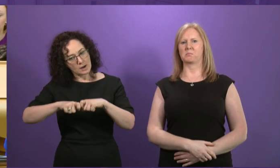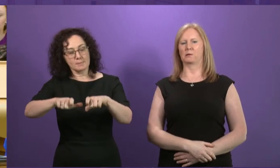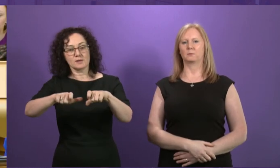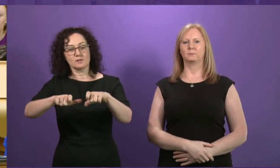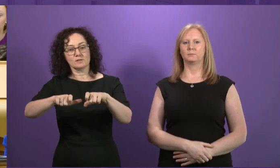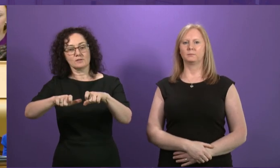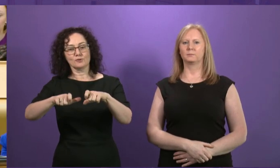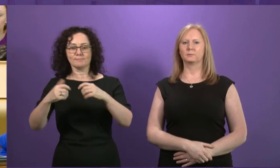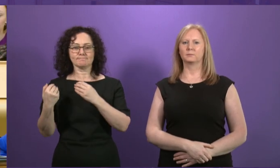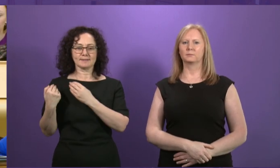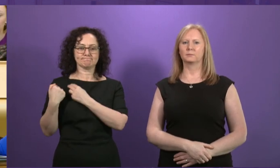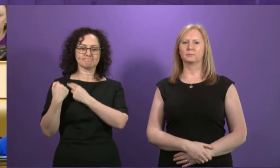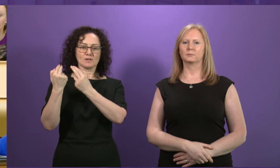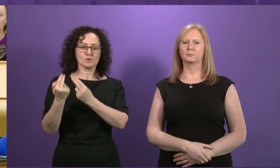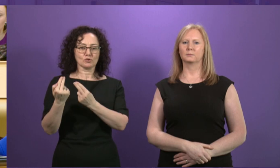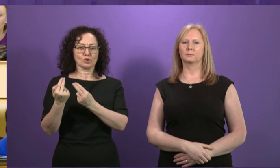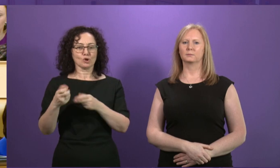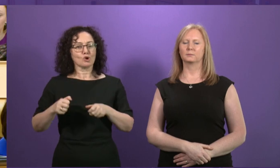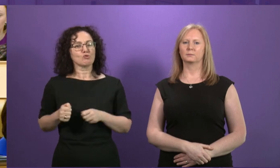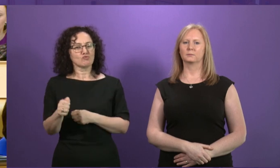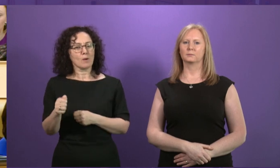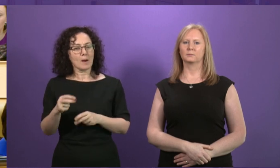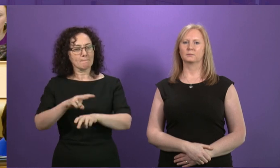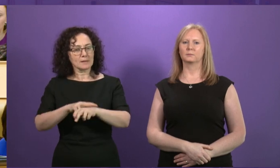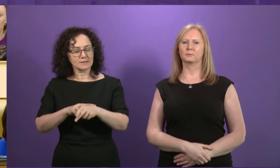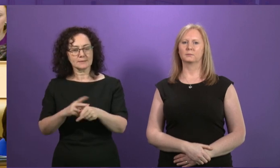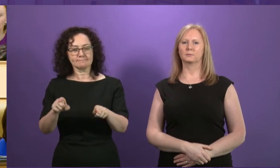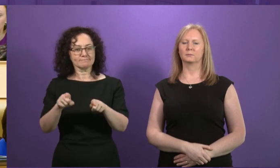policing, as agreed by all parties in the Parliament during the Smith commission.